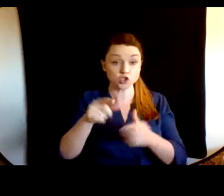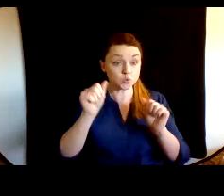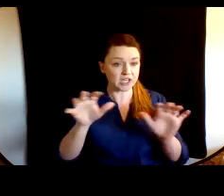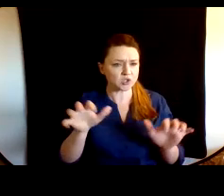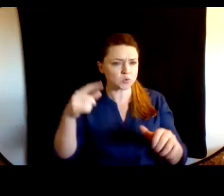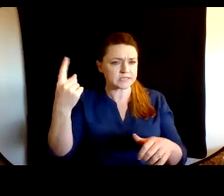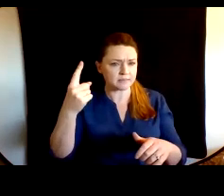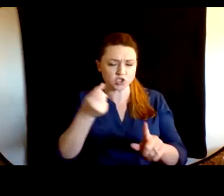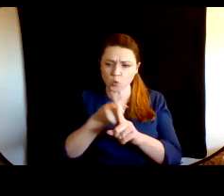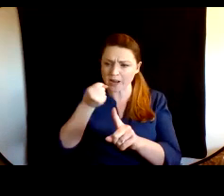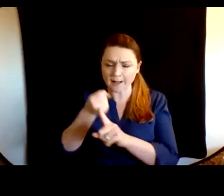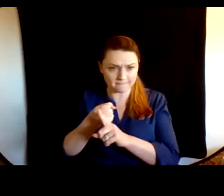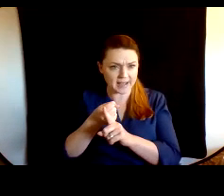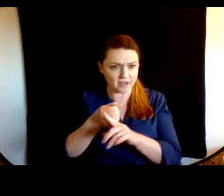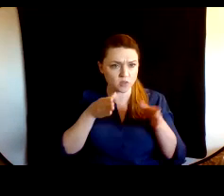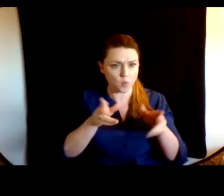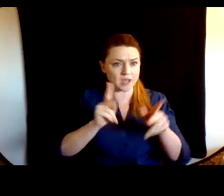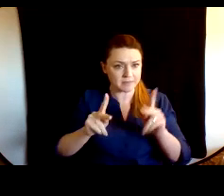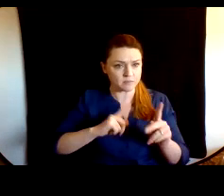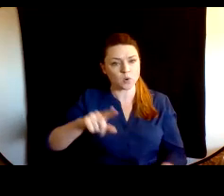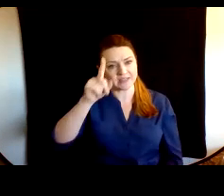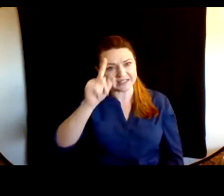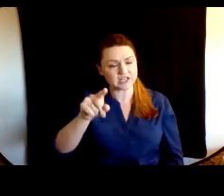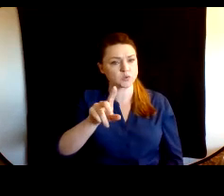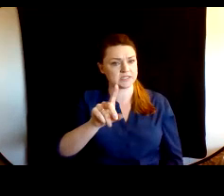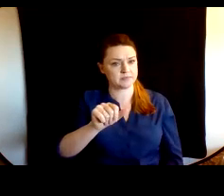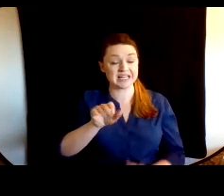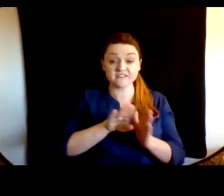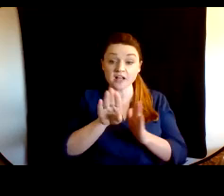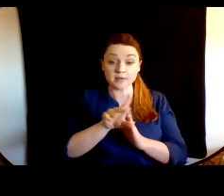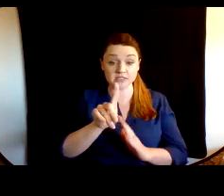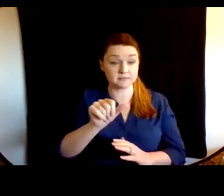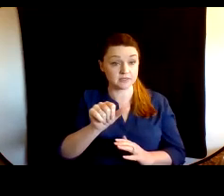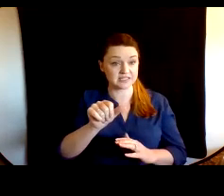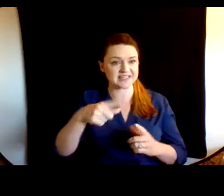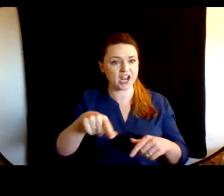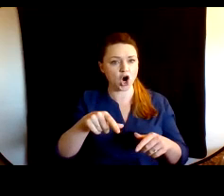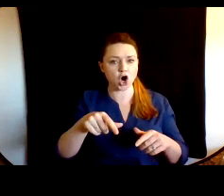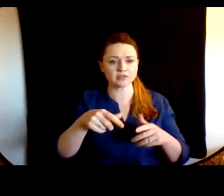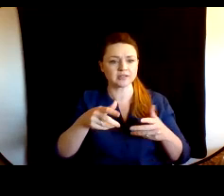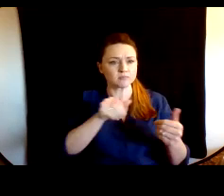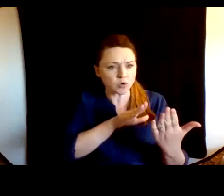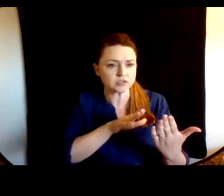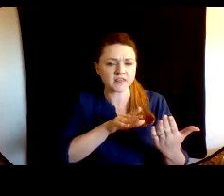to impact the way individuals with intellectual disabilities and developmental disabilities are treated with the experiences that they have,